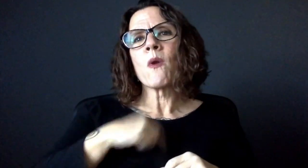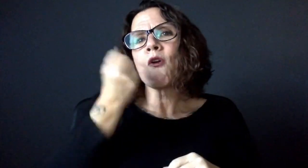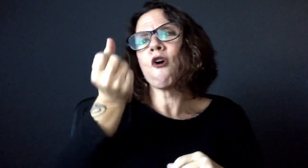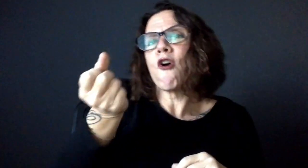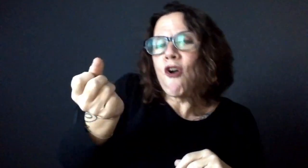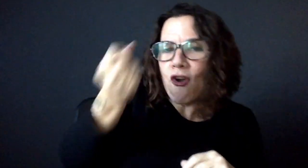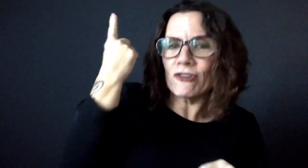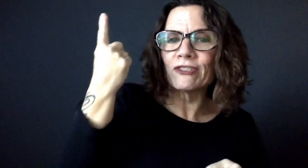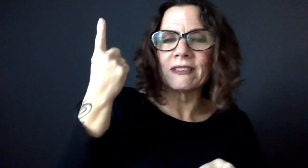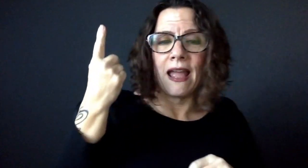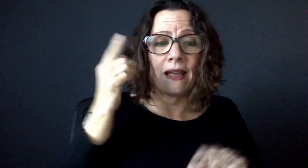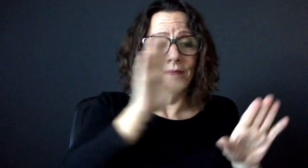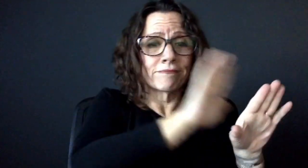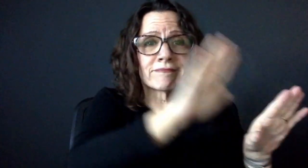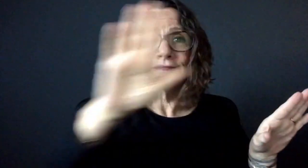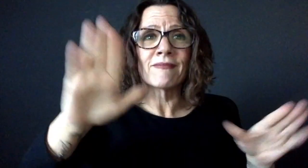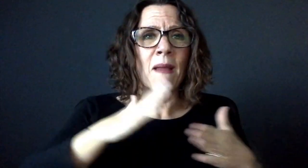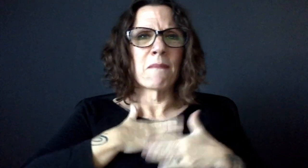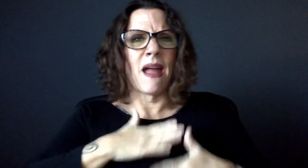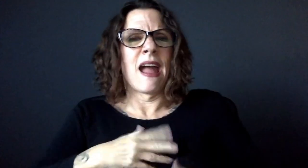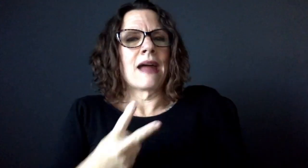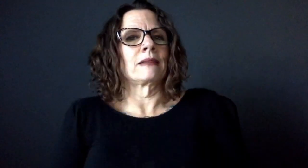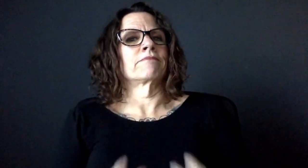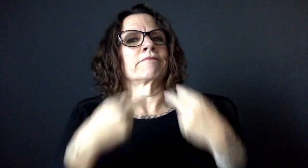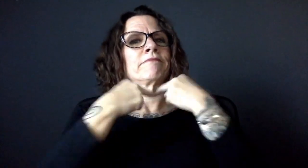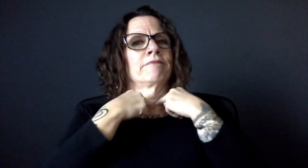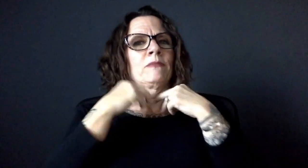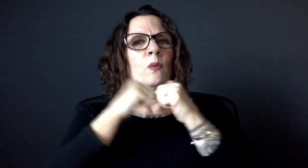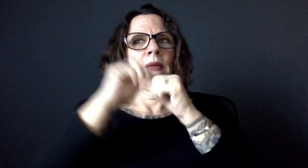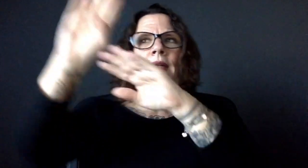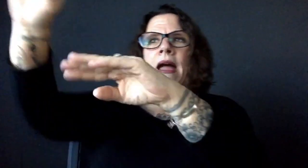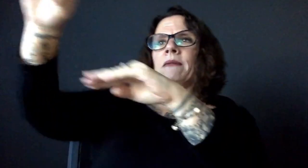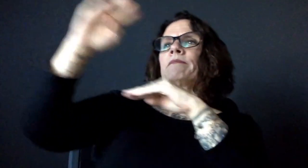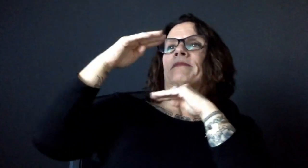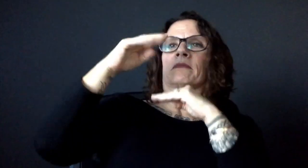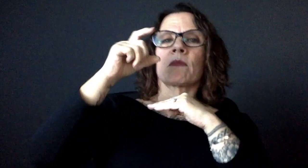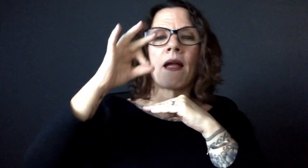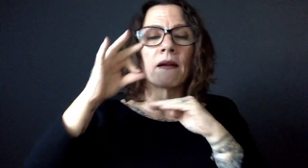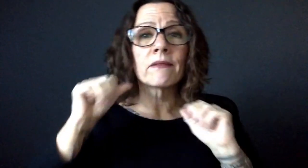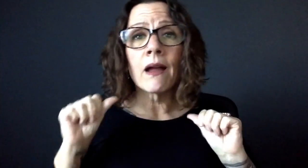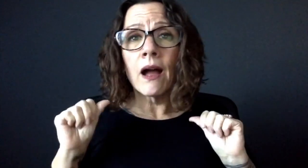We understand that all bodies are caught in these bindings